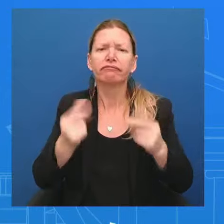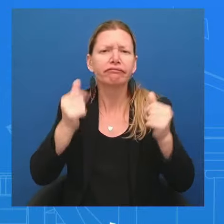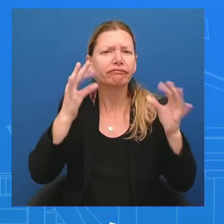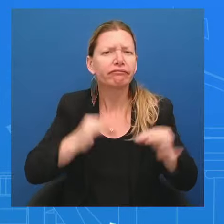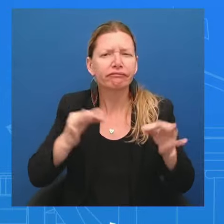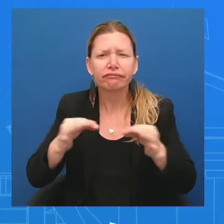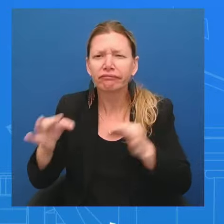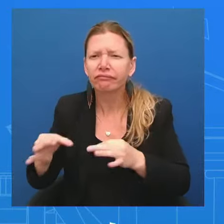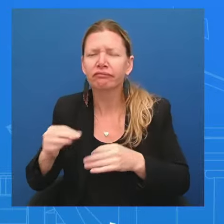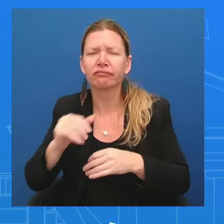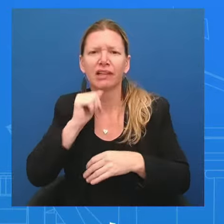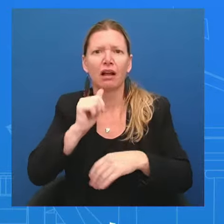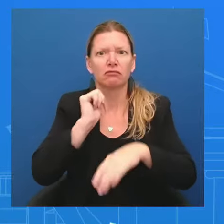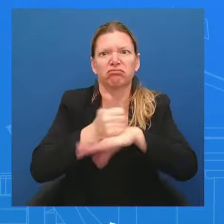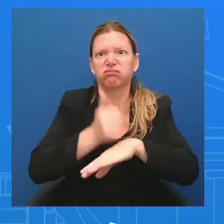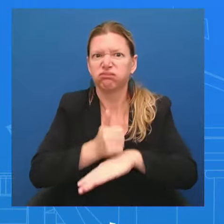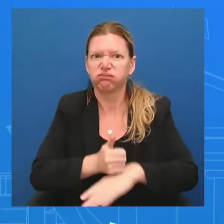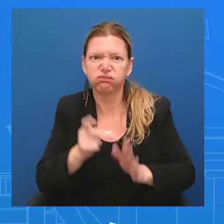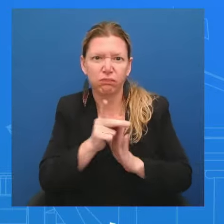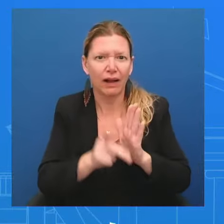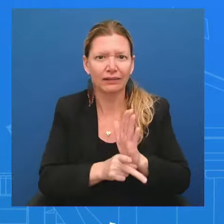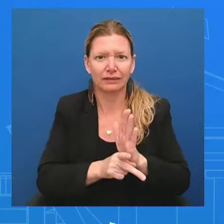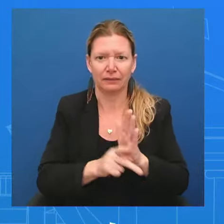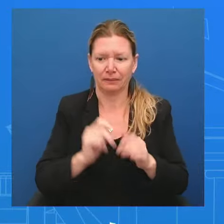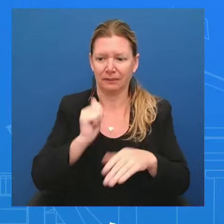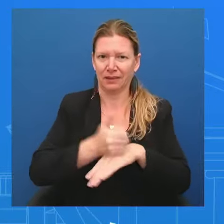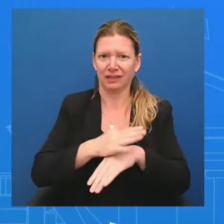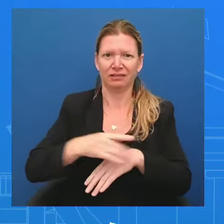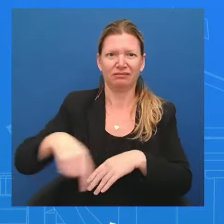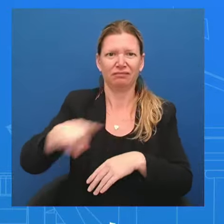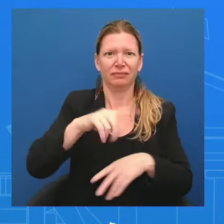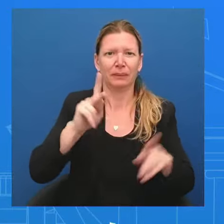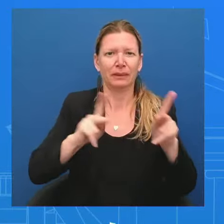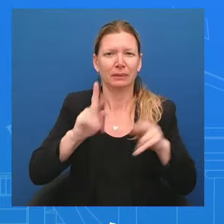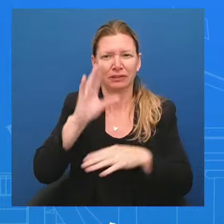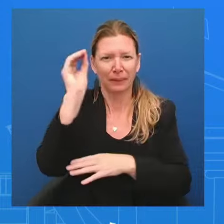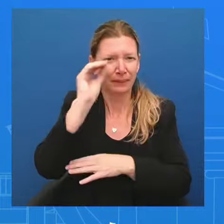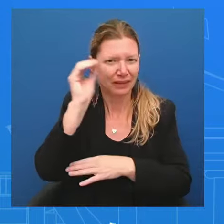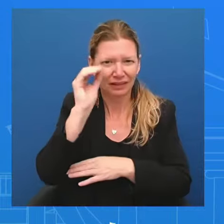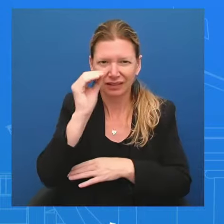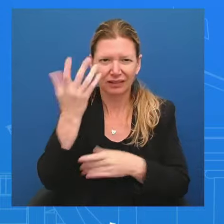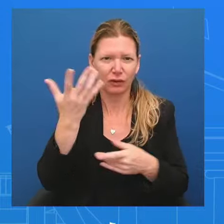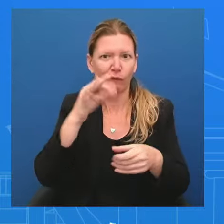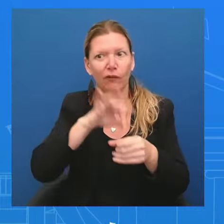polling or on popularity contests. He bases his decisions on our own national security interest,